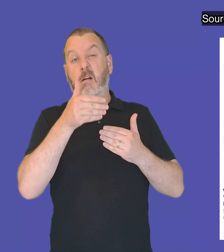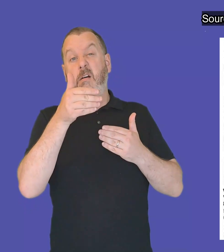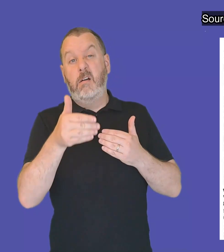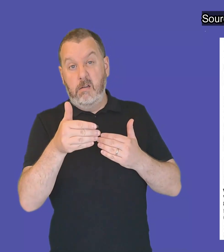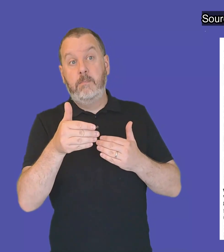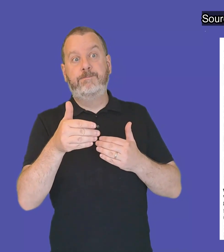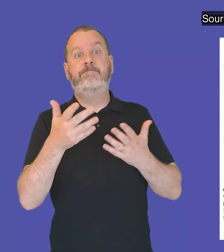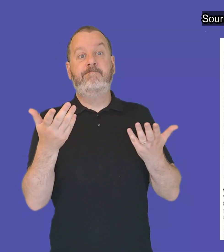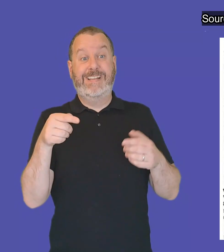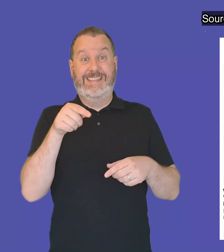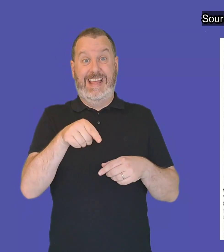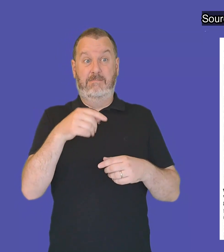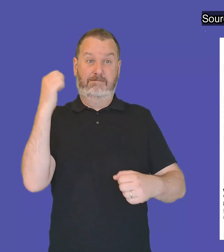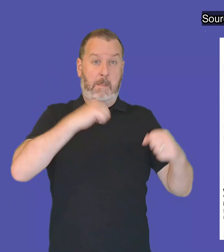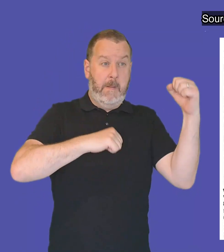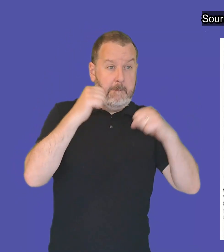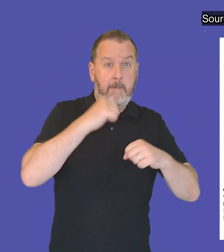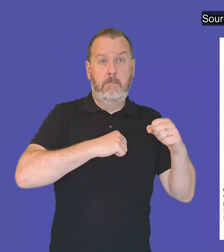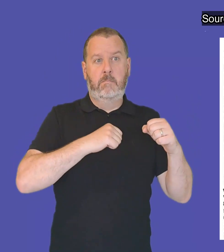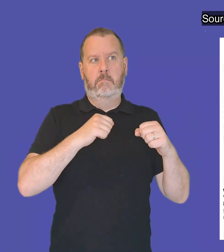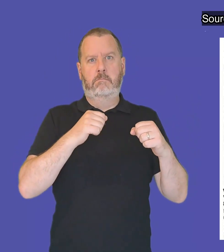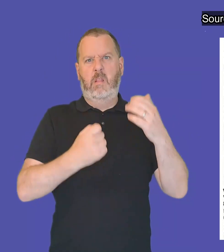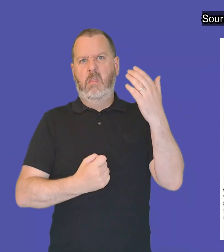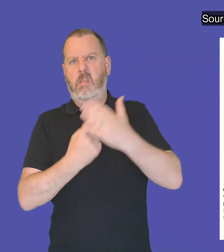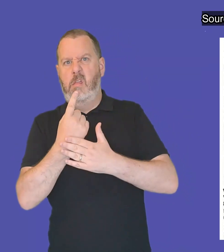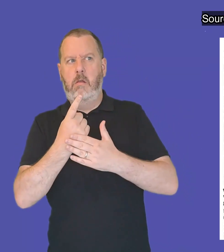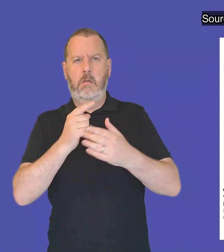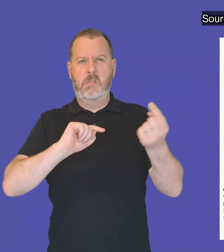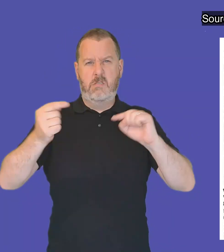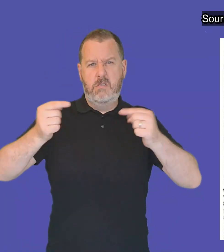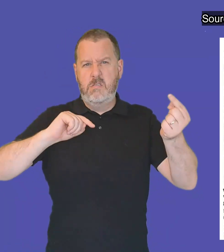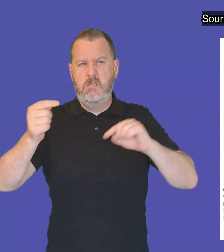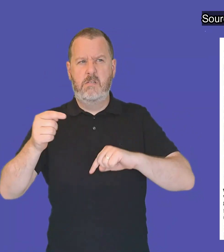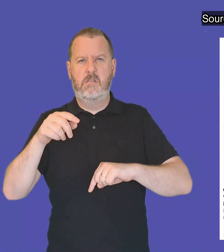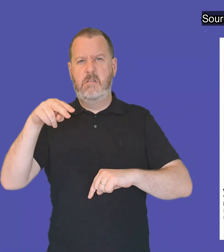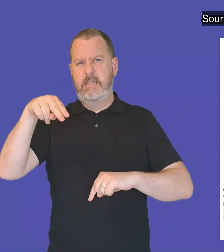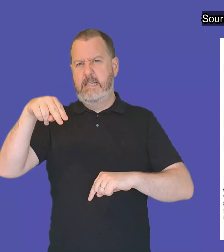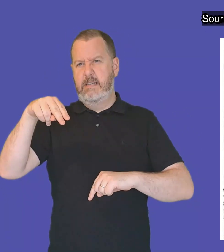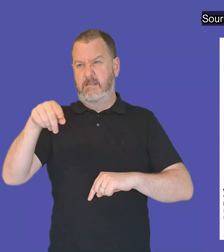After the incident, in 1836, the repercussions were sufficient to